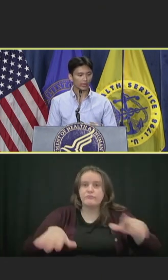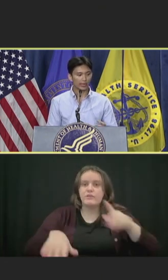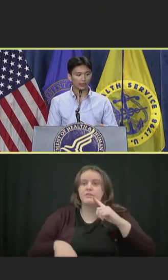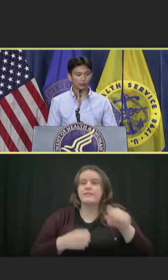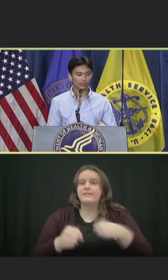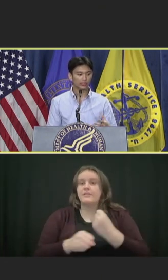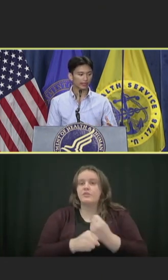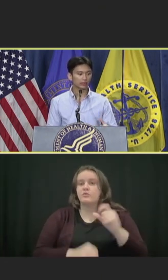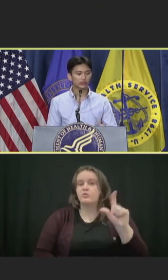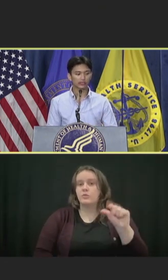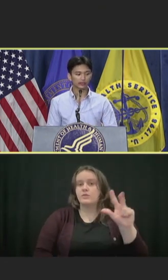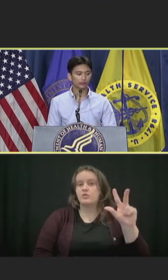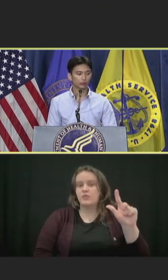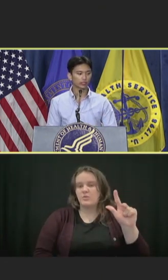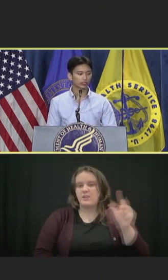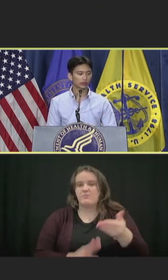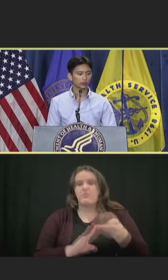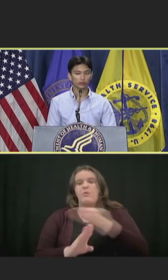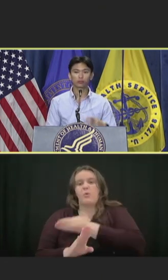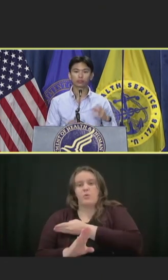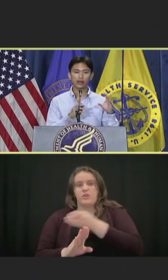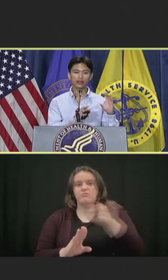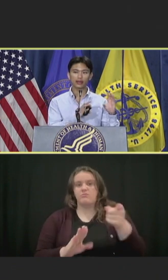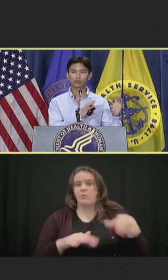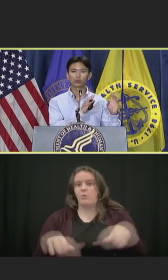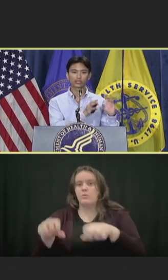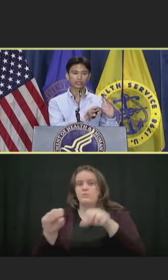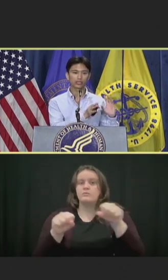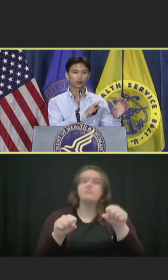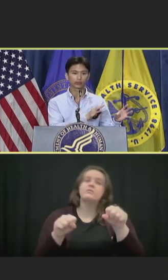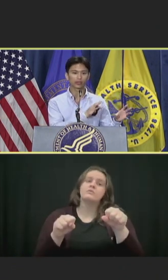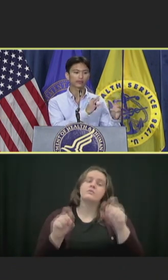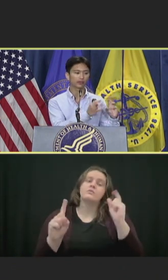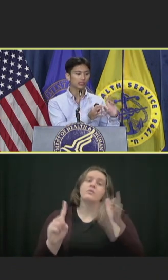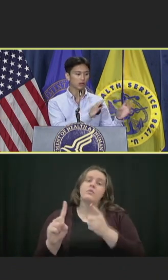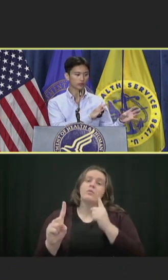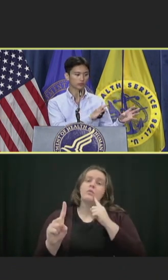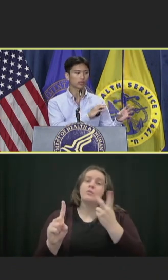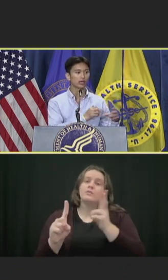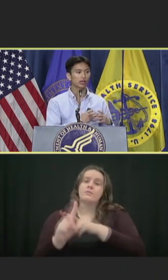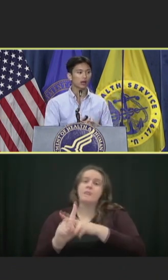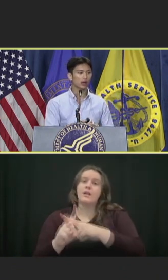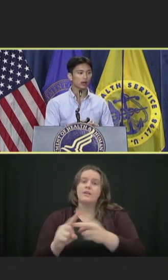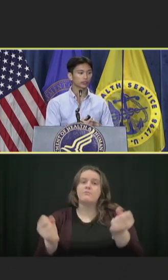And really, again, the objective was to apply that multi-stakeholder convening model to